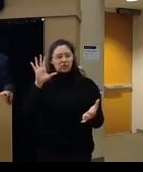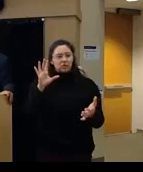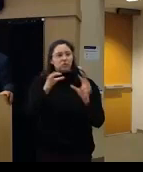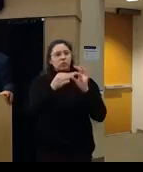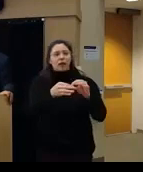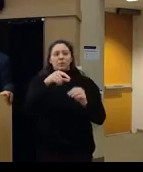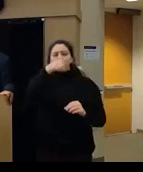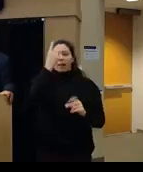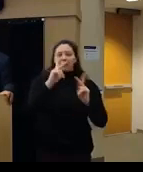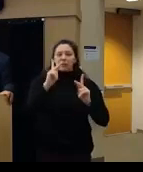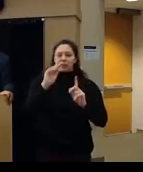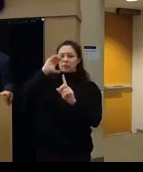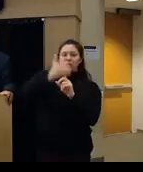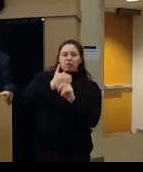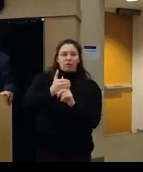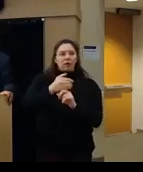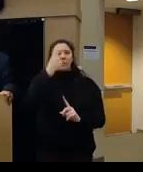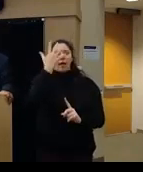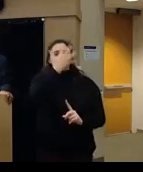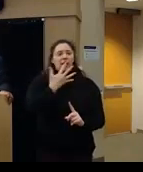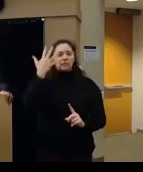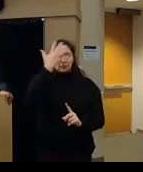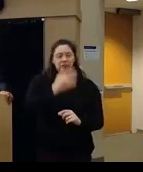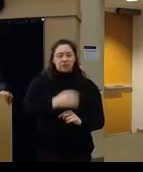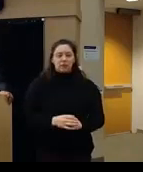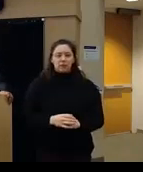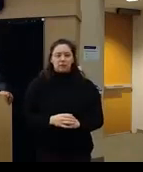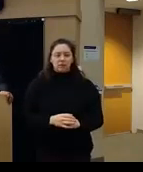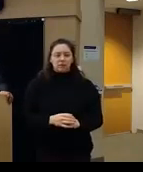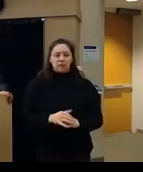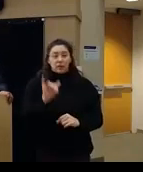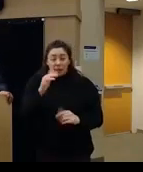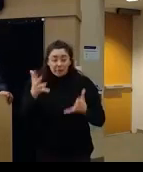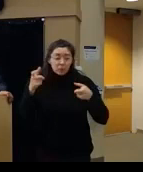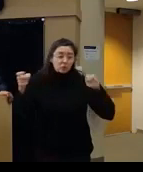Blackness taking on on blackace and what does it say acts promptly to control aggressive